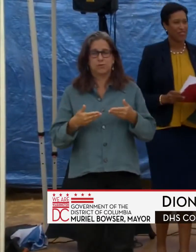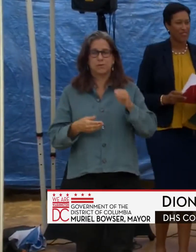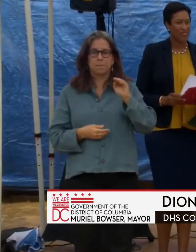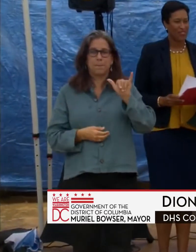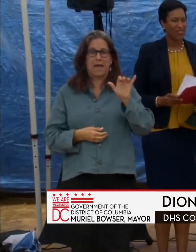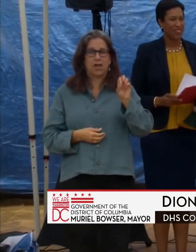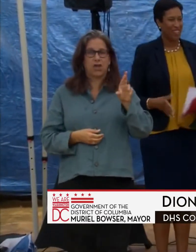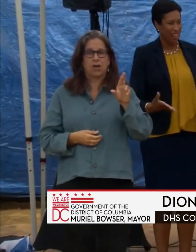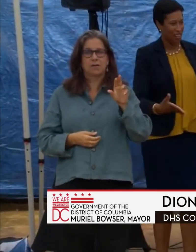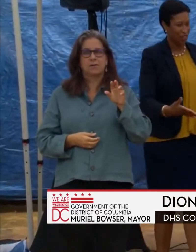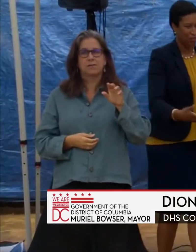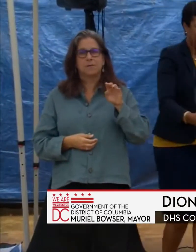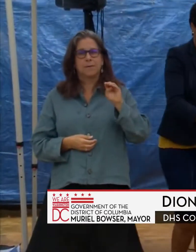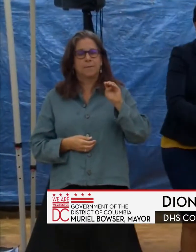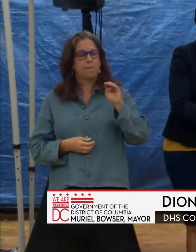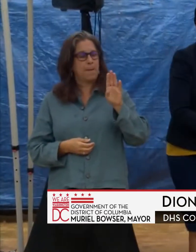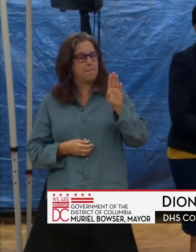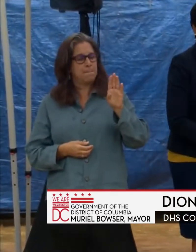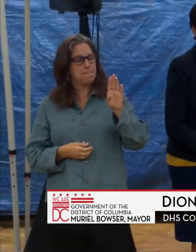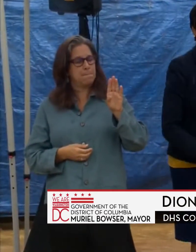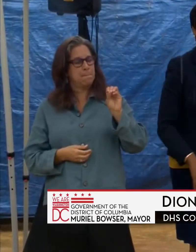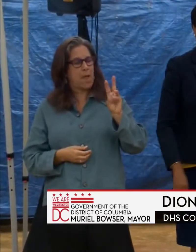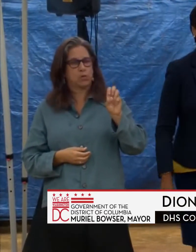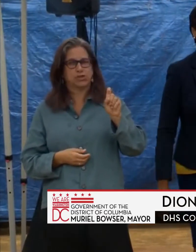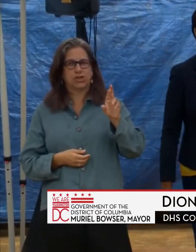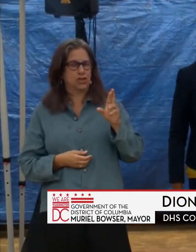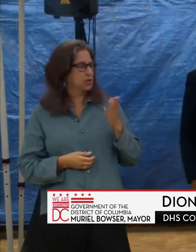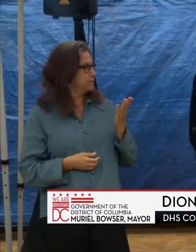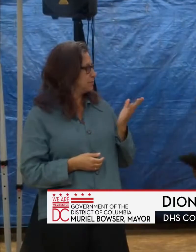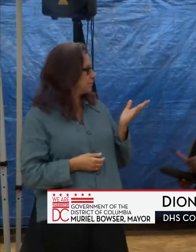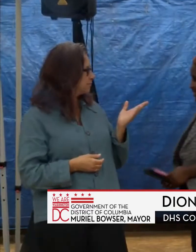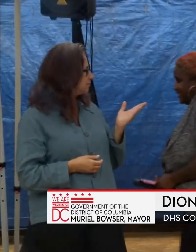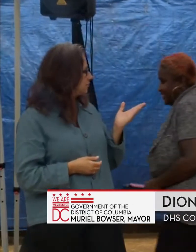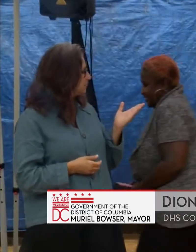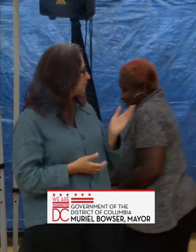THANK YOU.